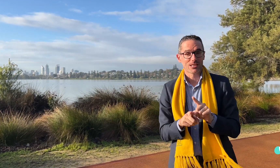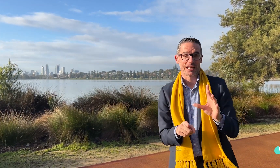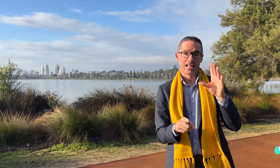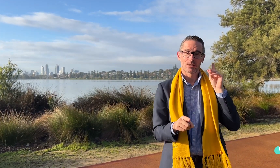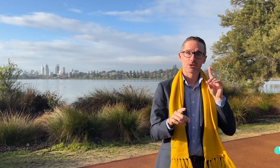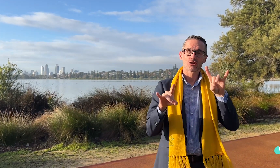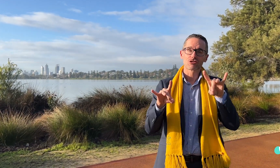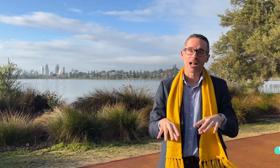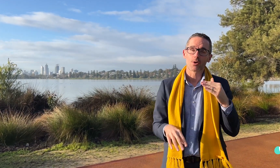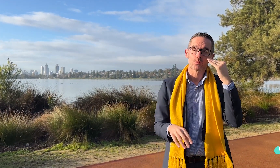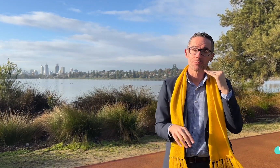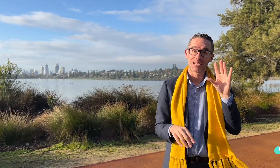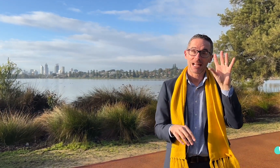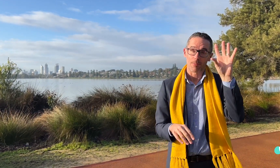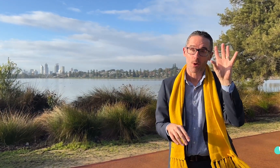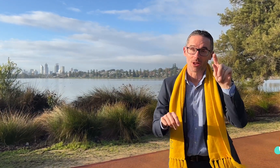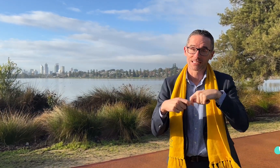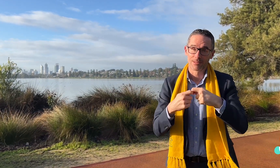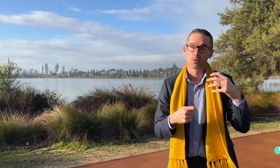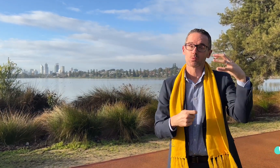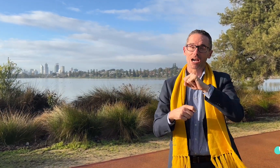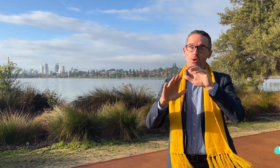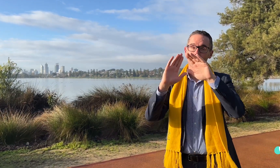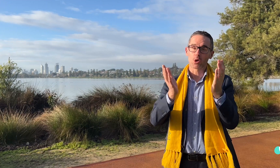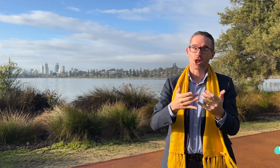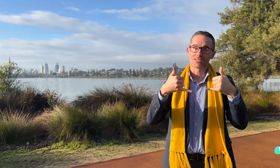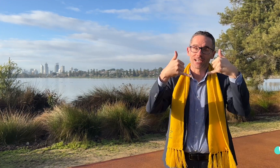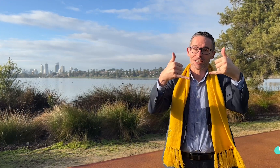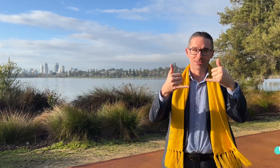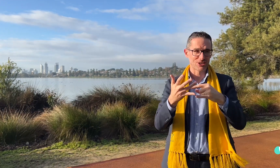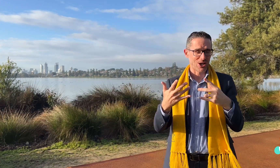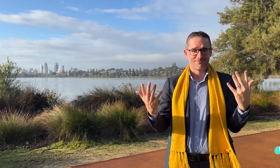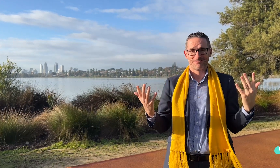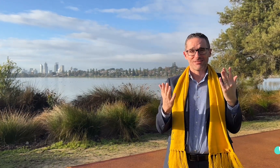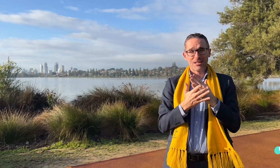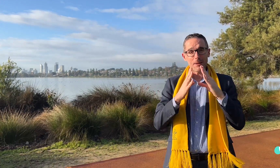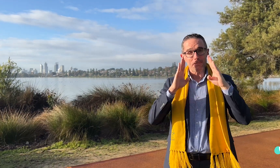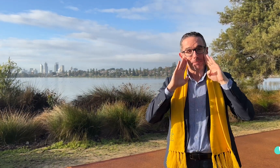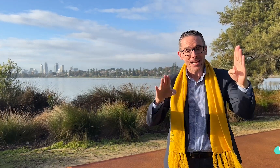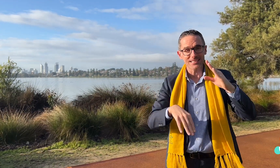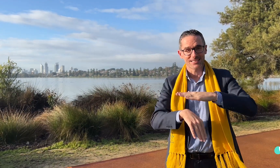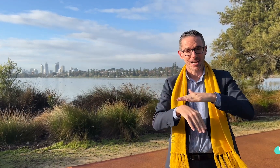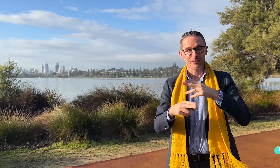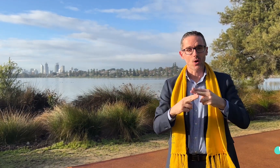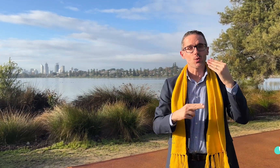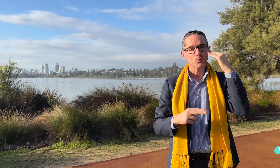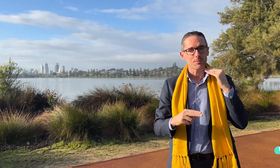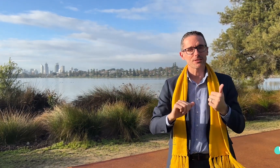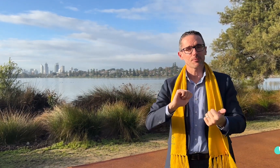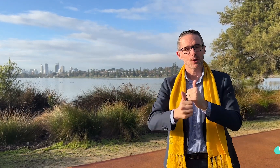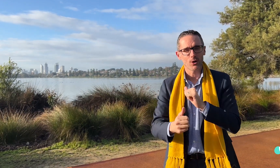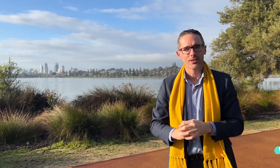Last week the Australian women's netball team won the World Cup. So it's an amazing time for women's sports.